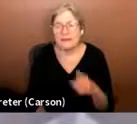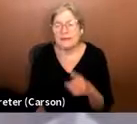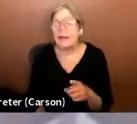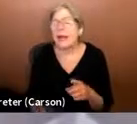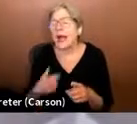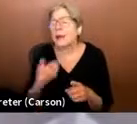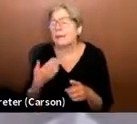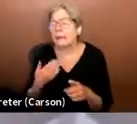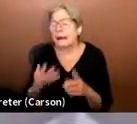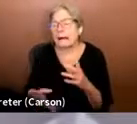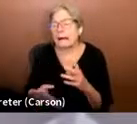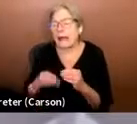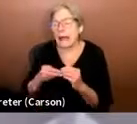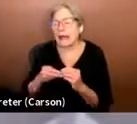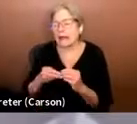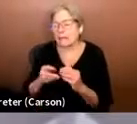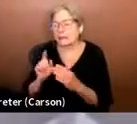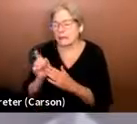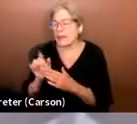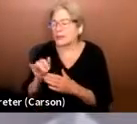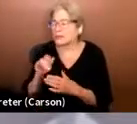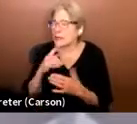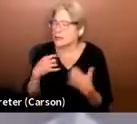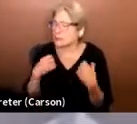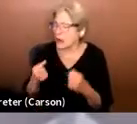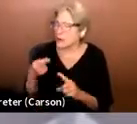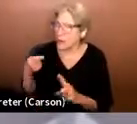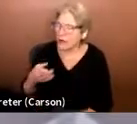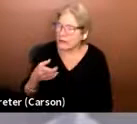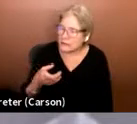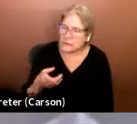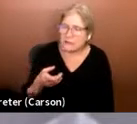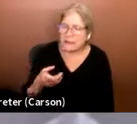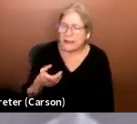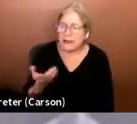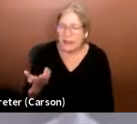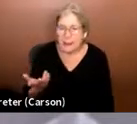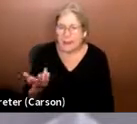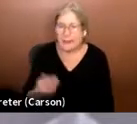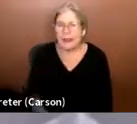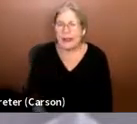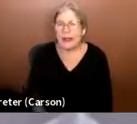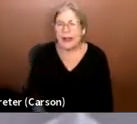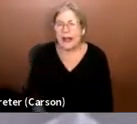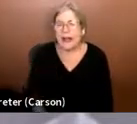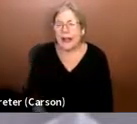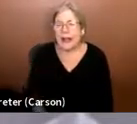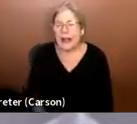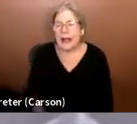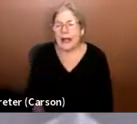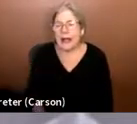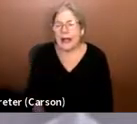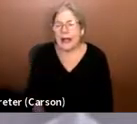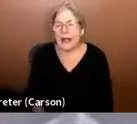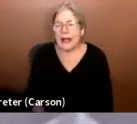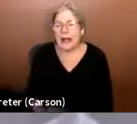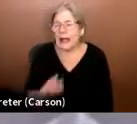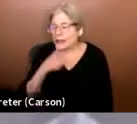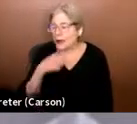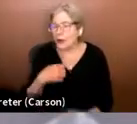second. I think this is such a strong point,. Gina. I don't make comics for blind readers